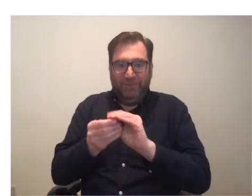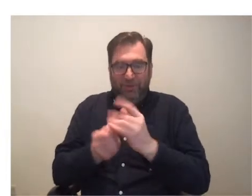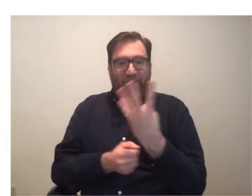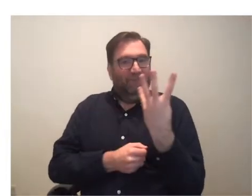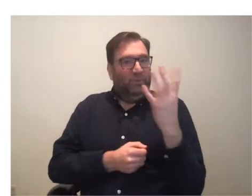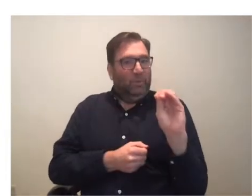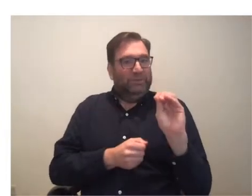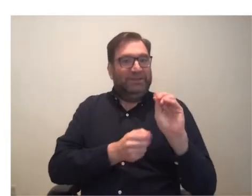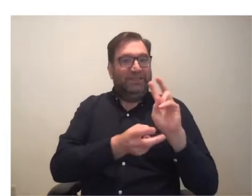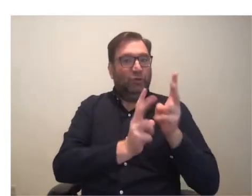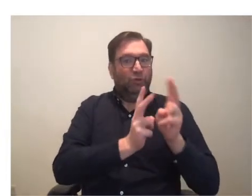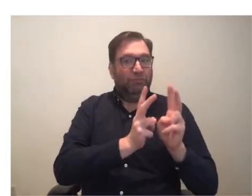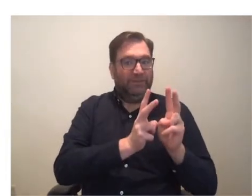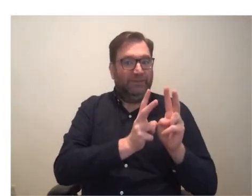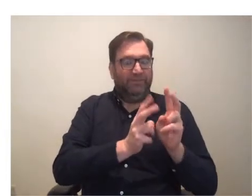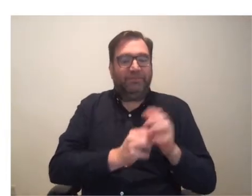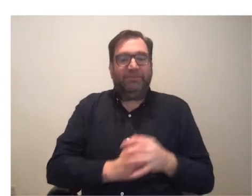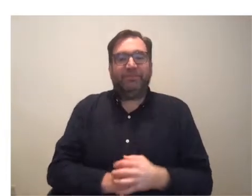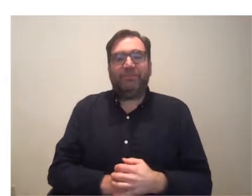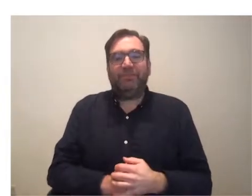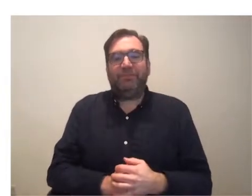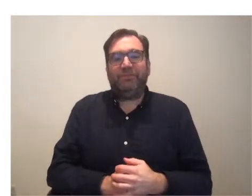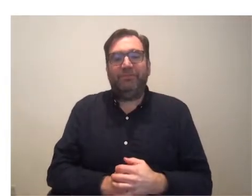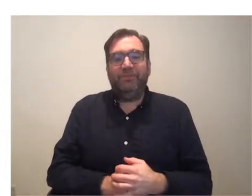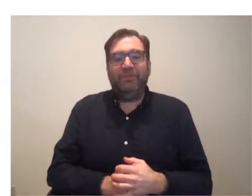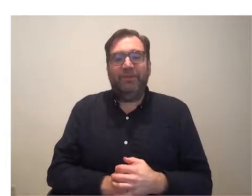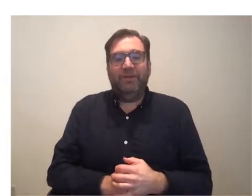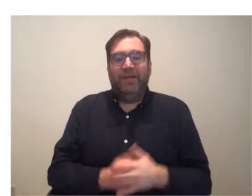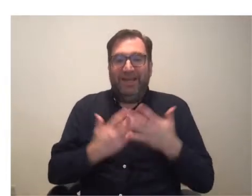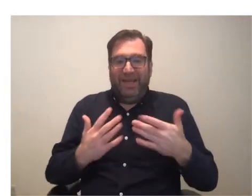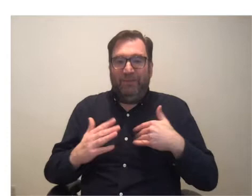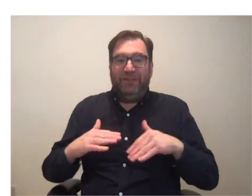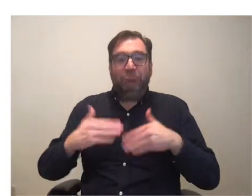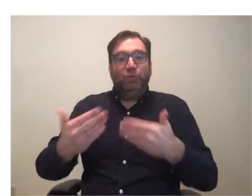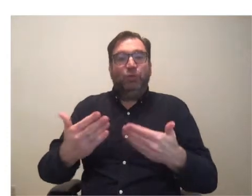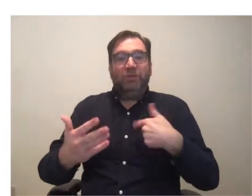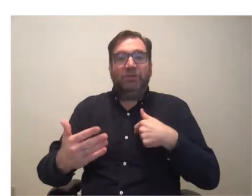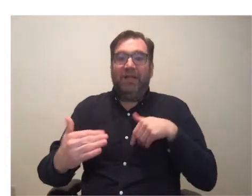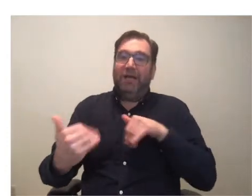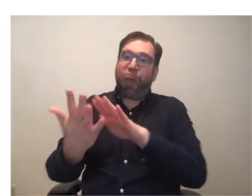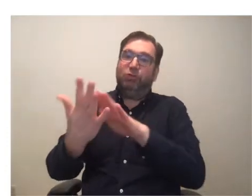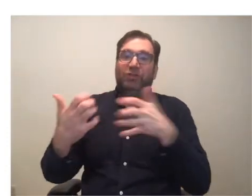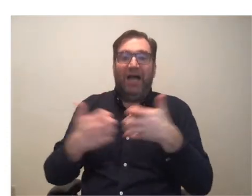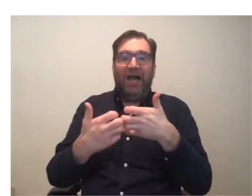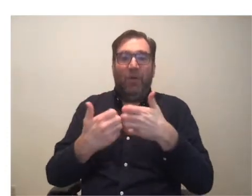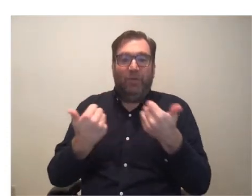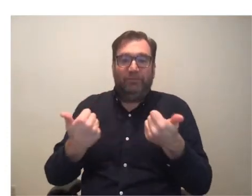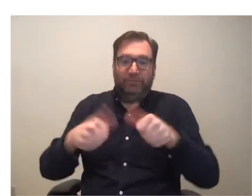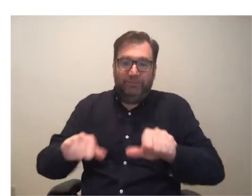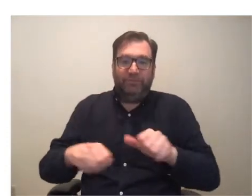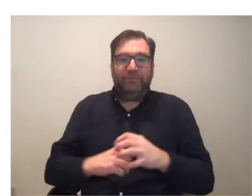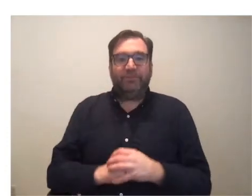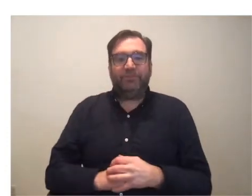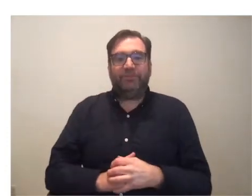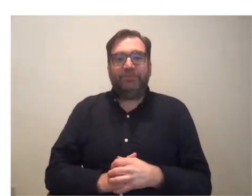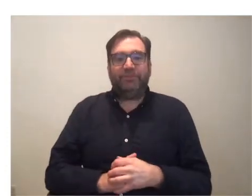with 40 different signing interpreters. Let’s now introduce our approach.